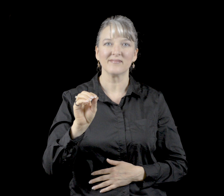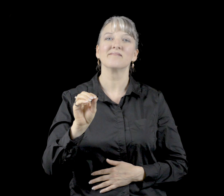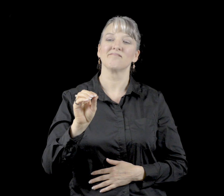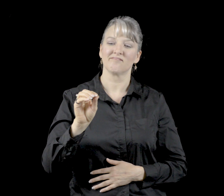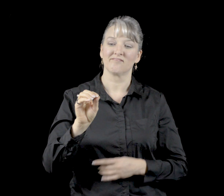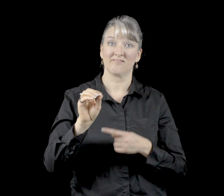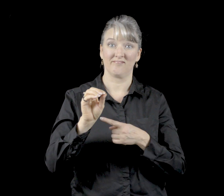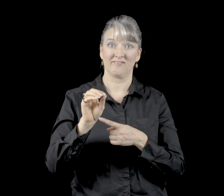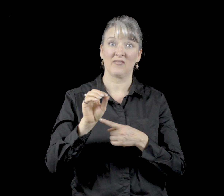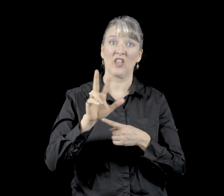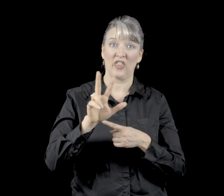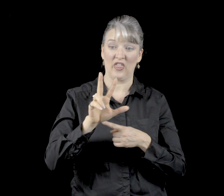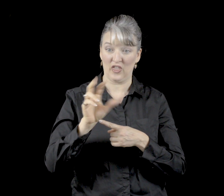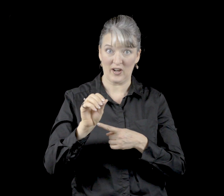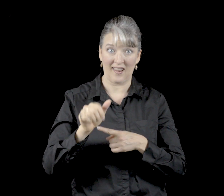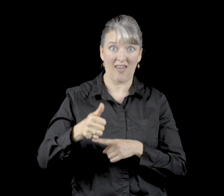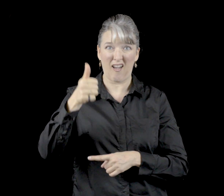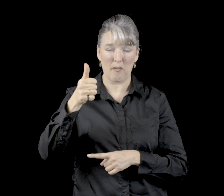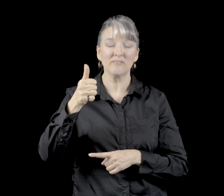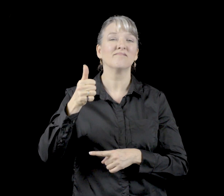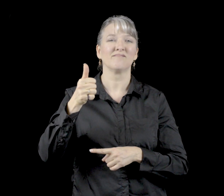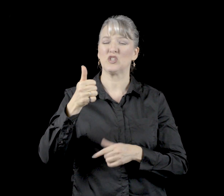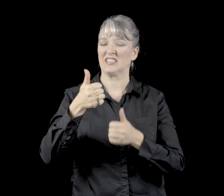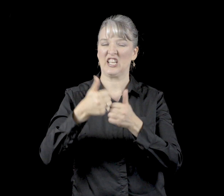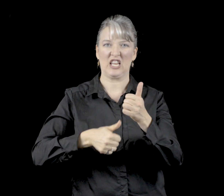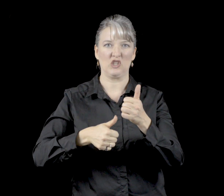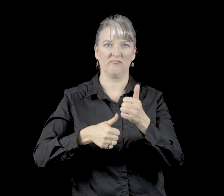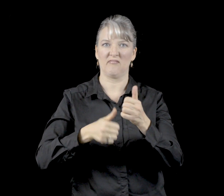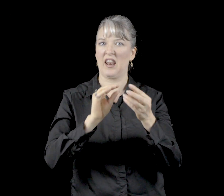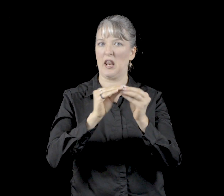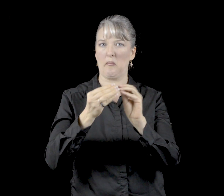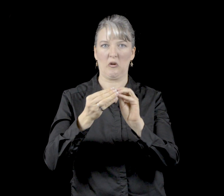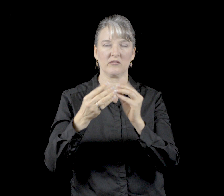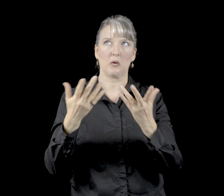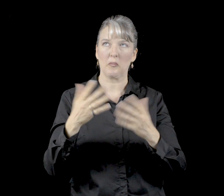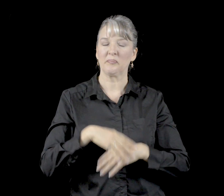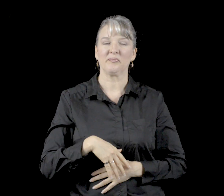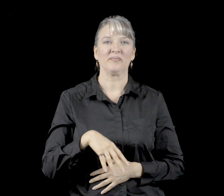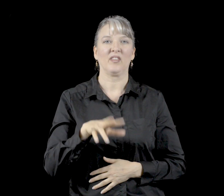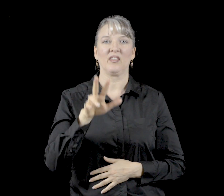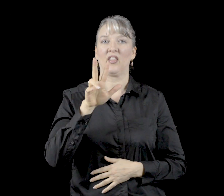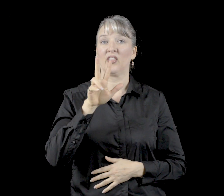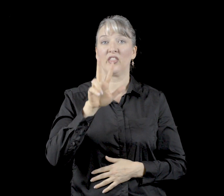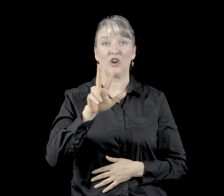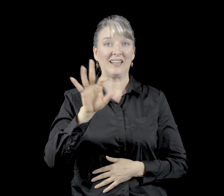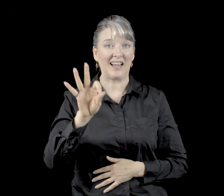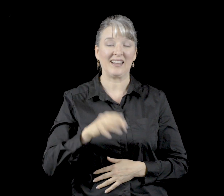Each digits is signed for numbers above 30. For example..39